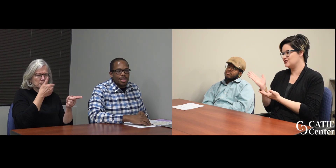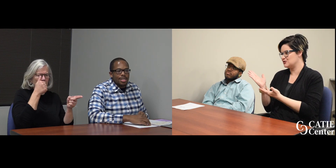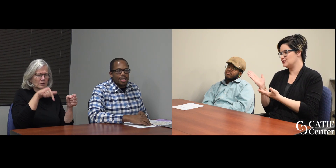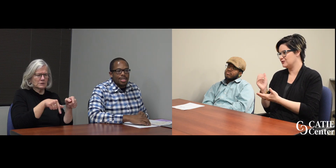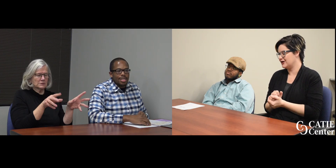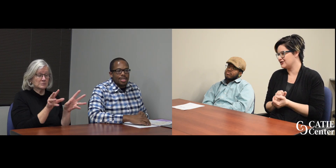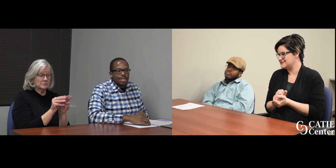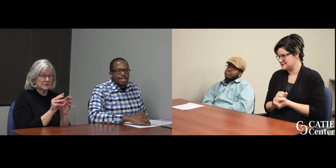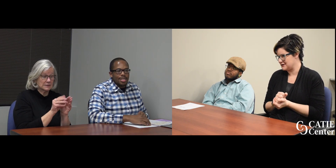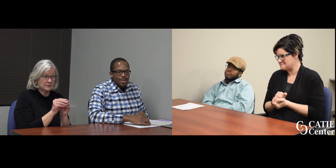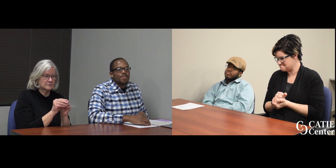to our consumer.